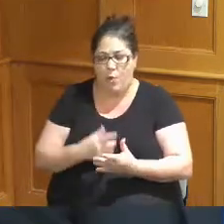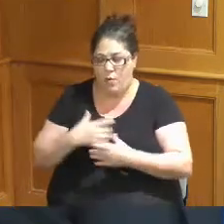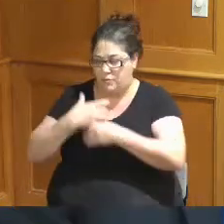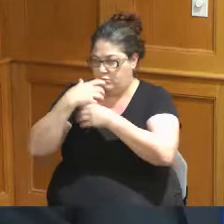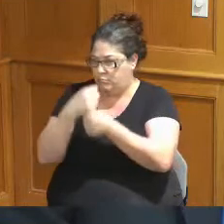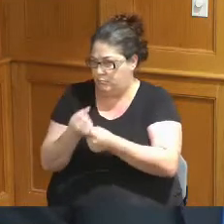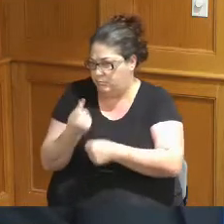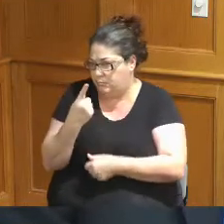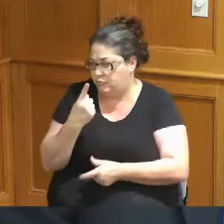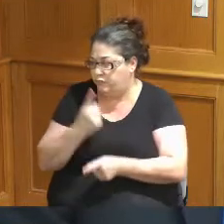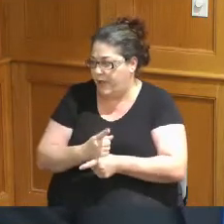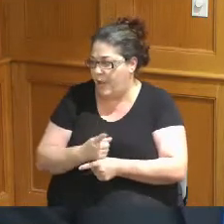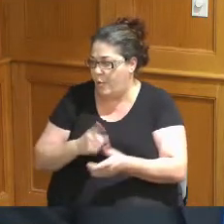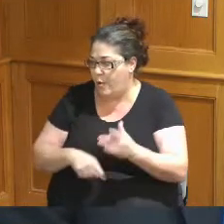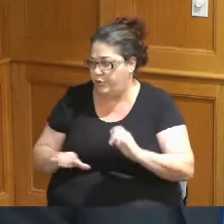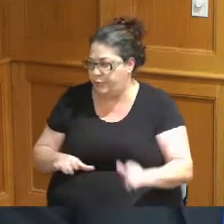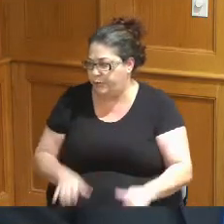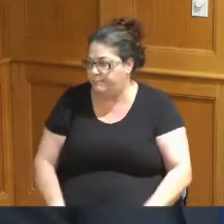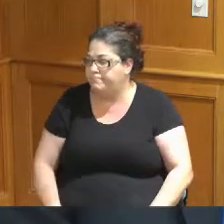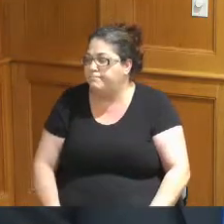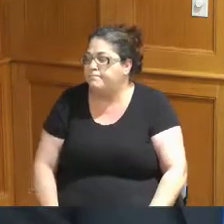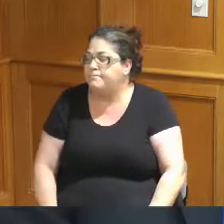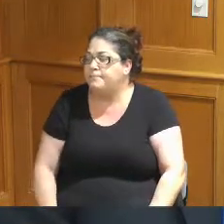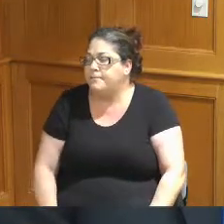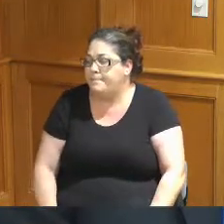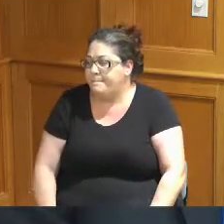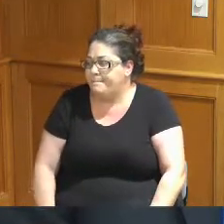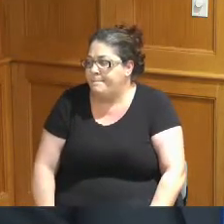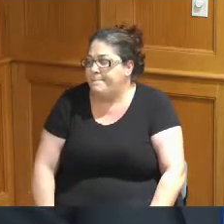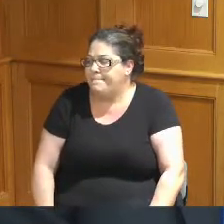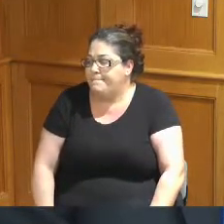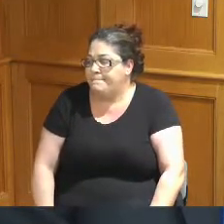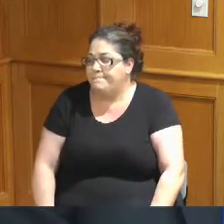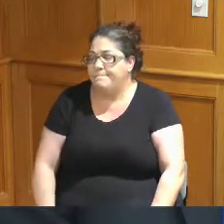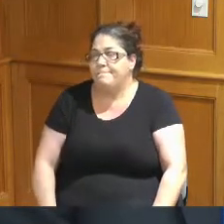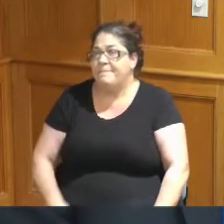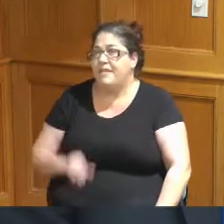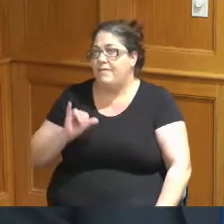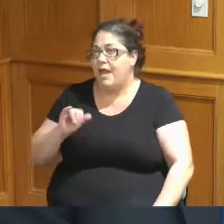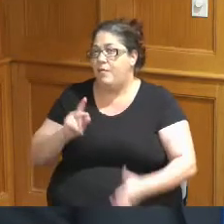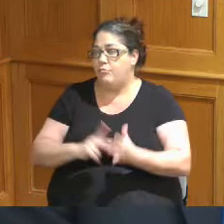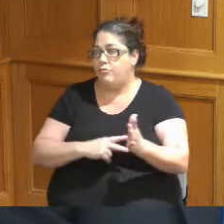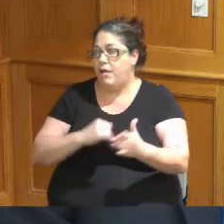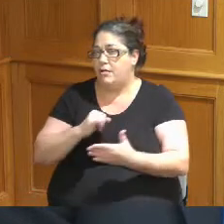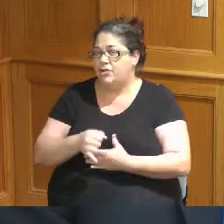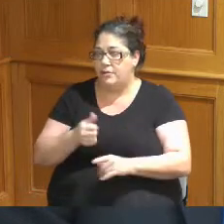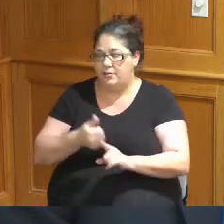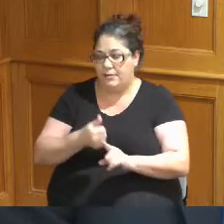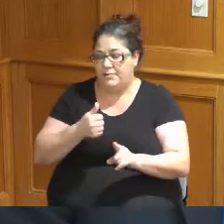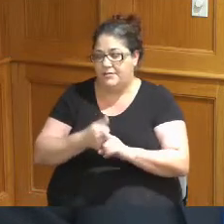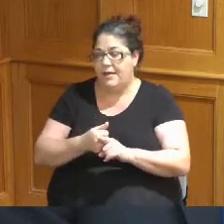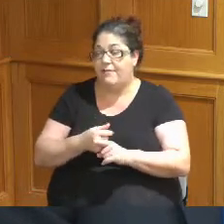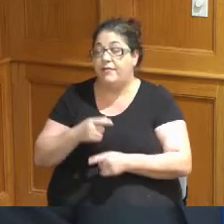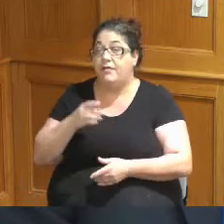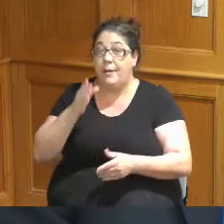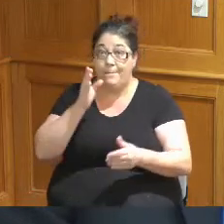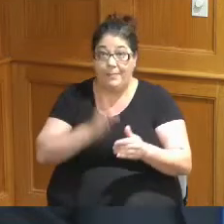sure I understand what we're doing so these are projects that have been completed where